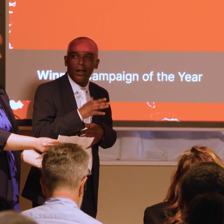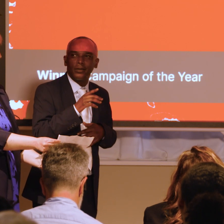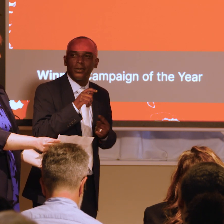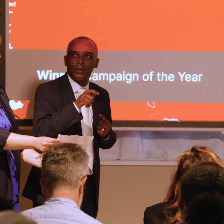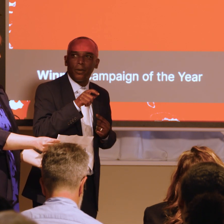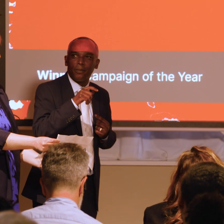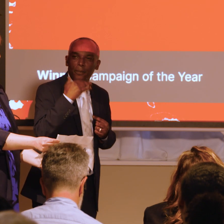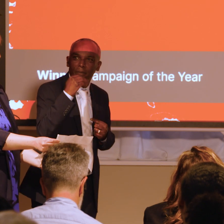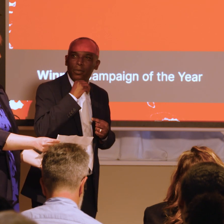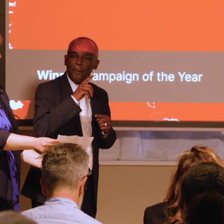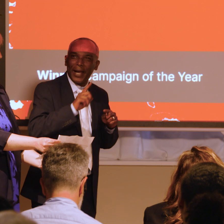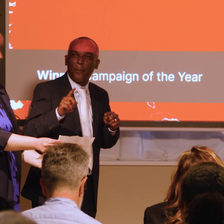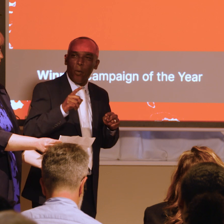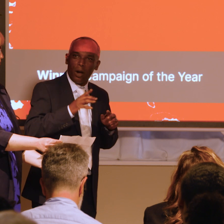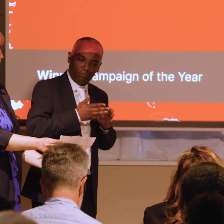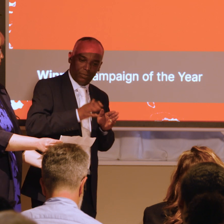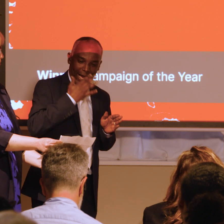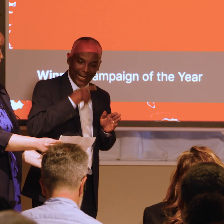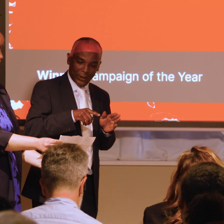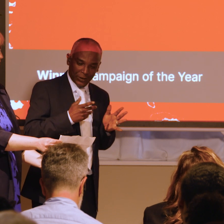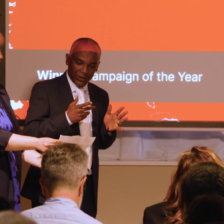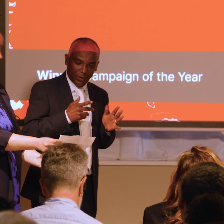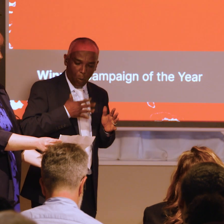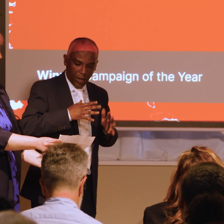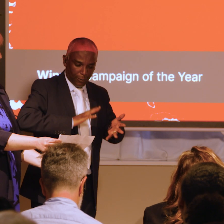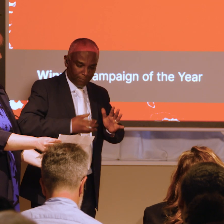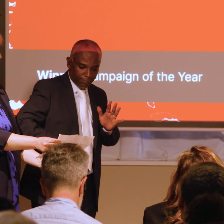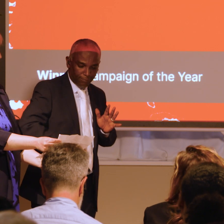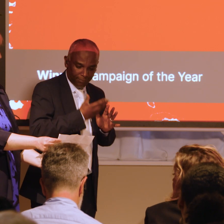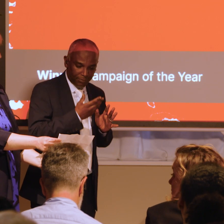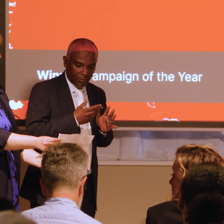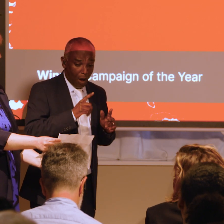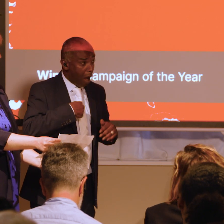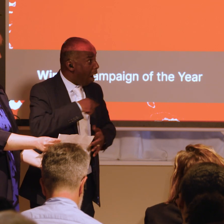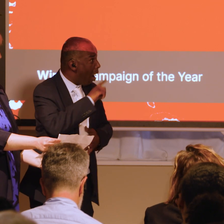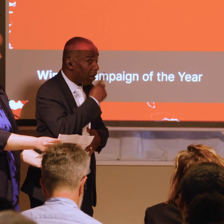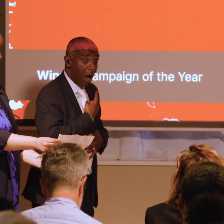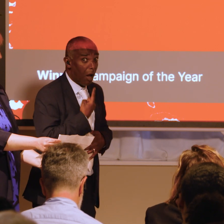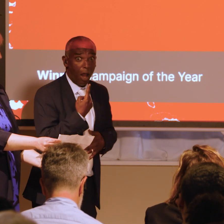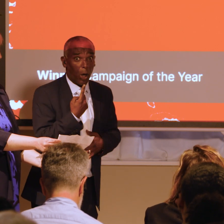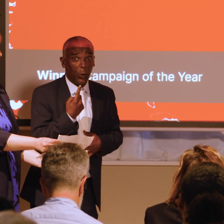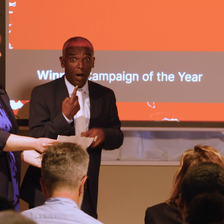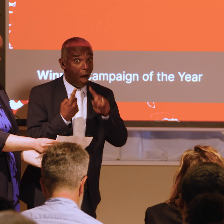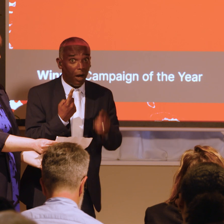and having access to sign language throughout childhood and from any age really.